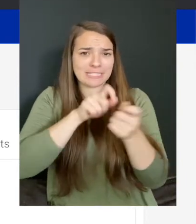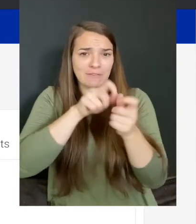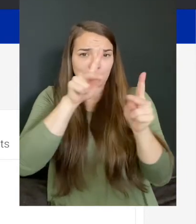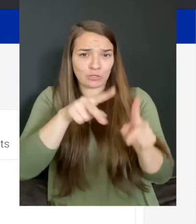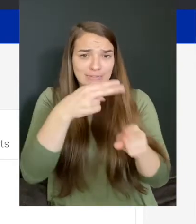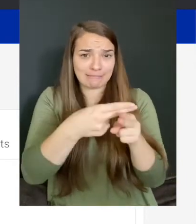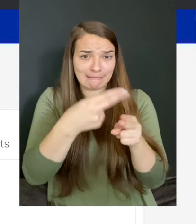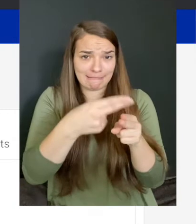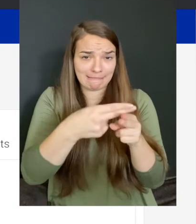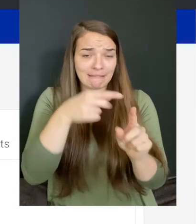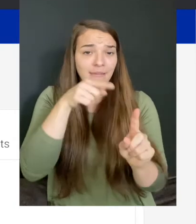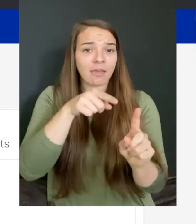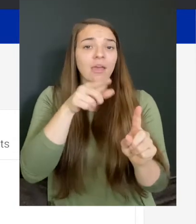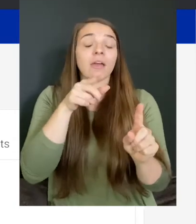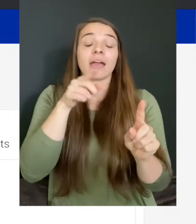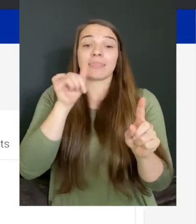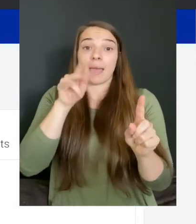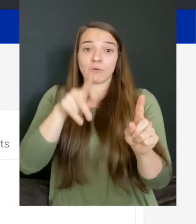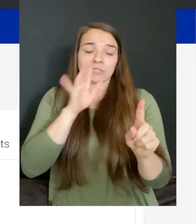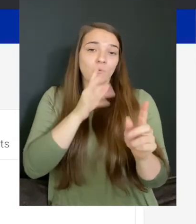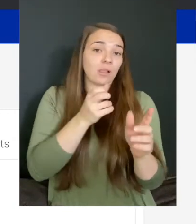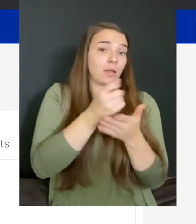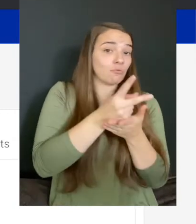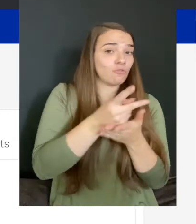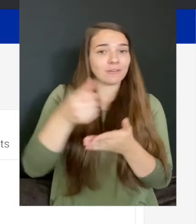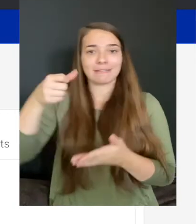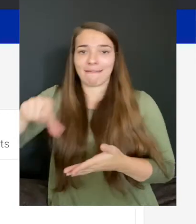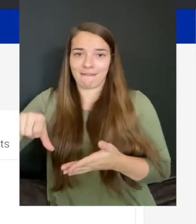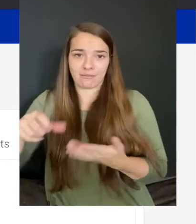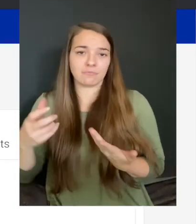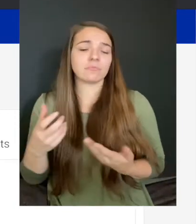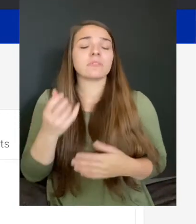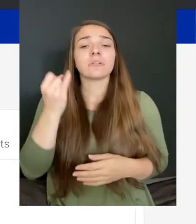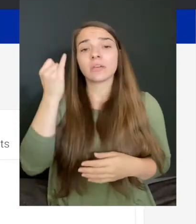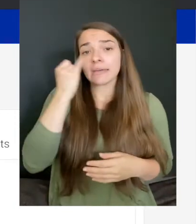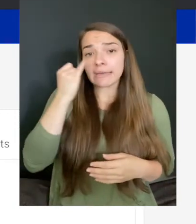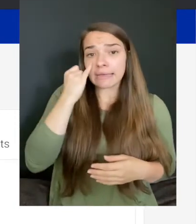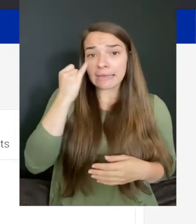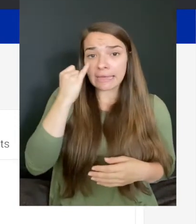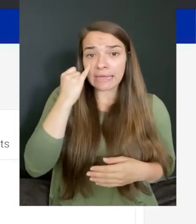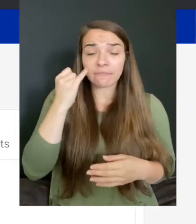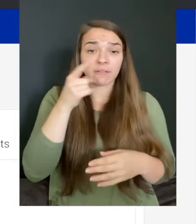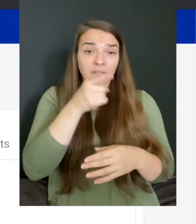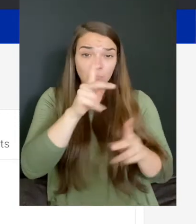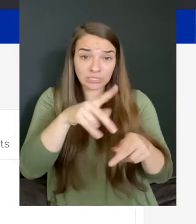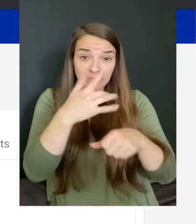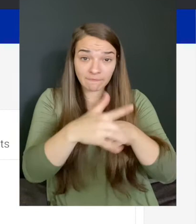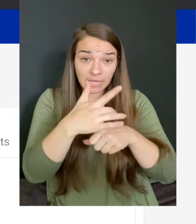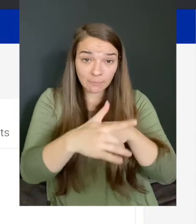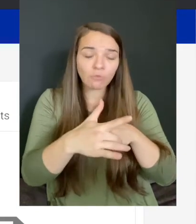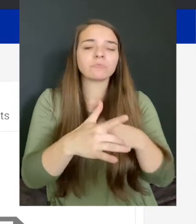approve or deny that, so as long as you pick a time within their availability, then your appointment would be approved.